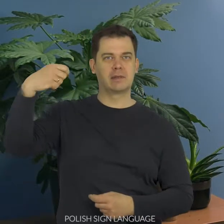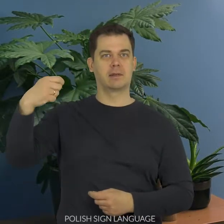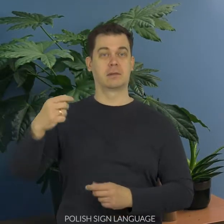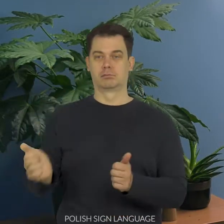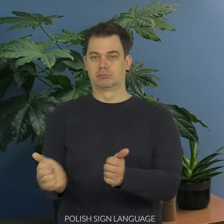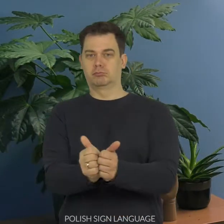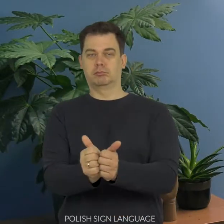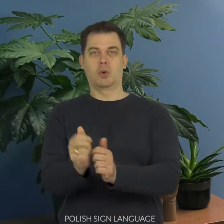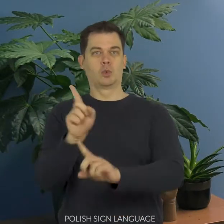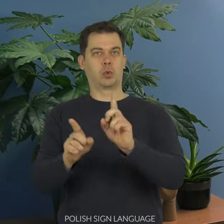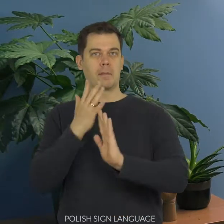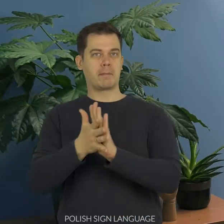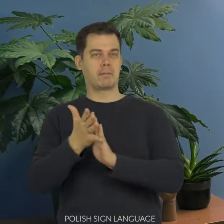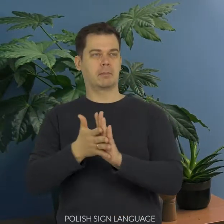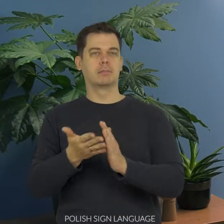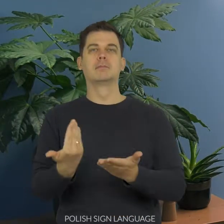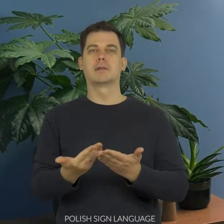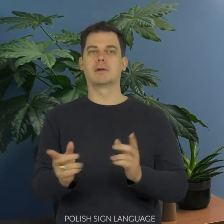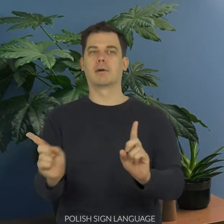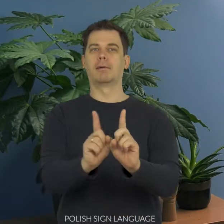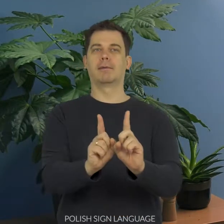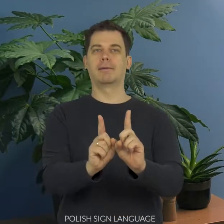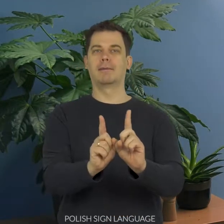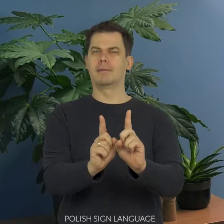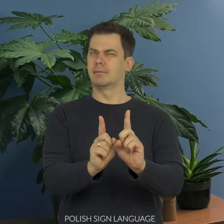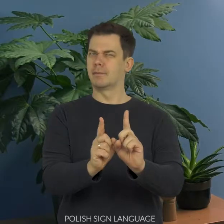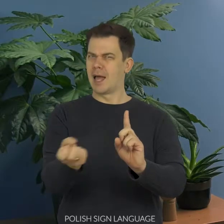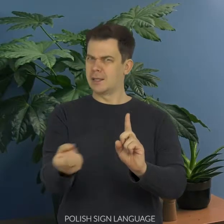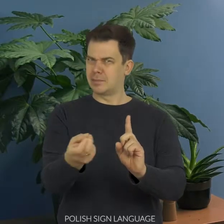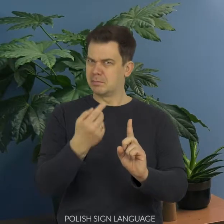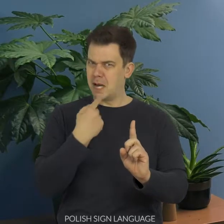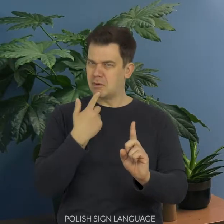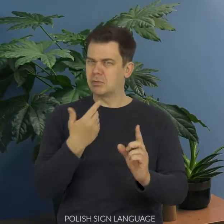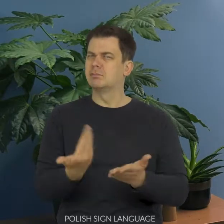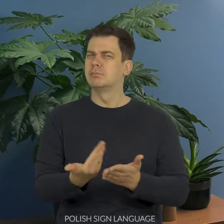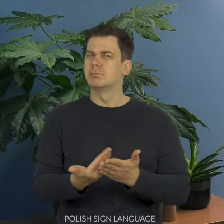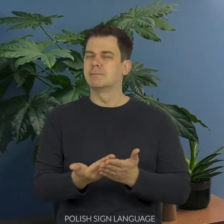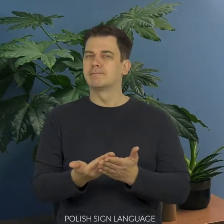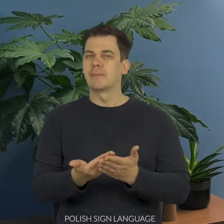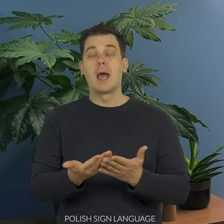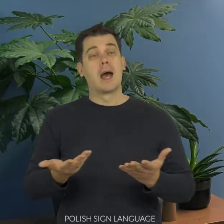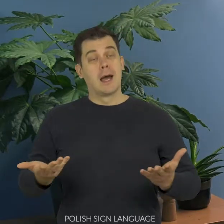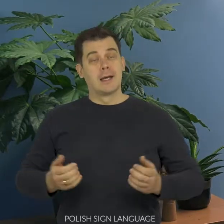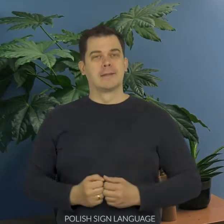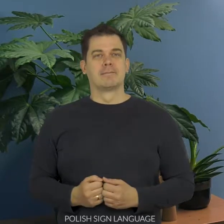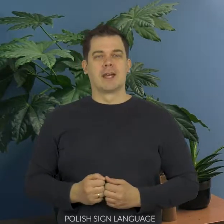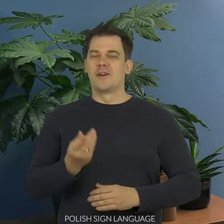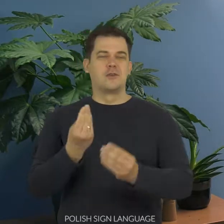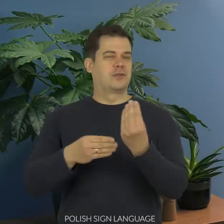sign language intrpreters. So why subtitles aren't enough? Because most deaf people